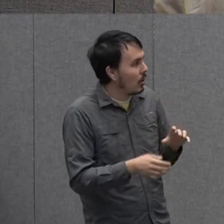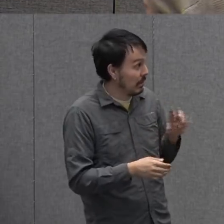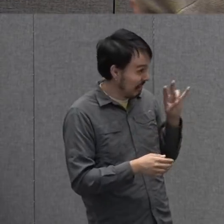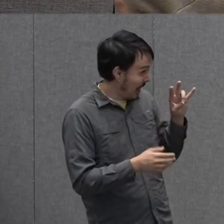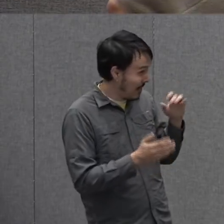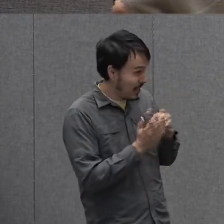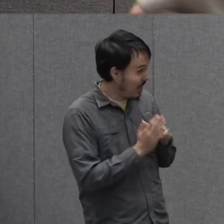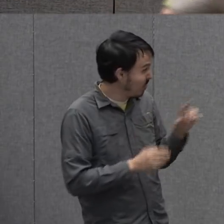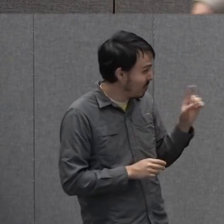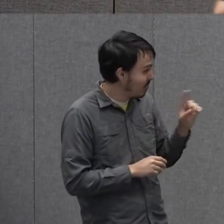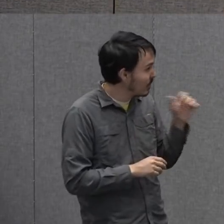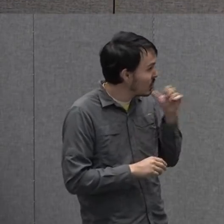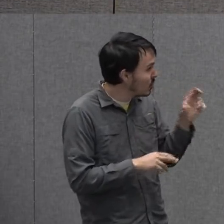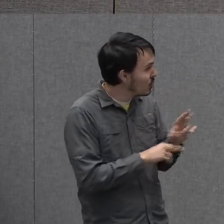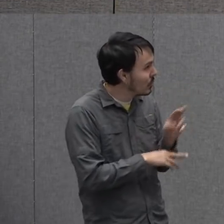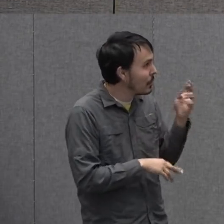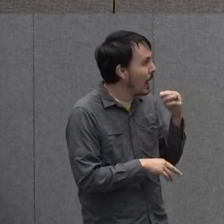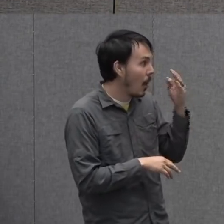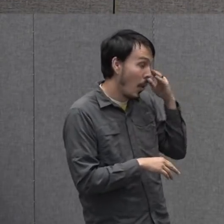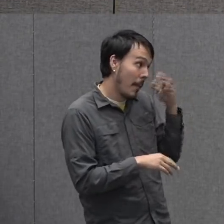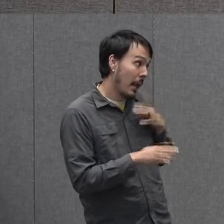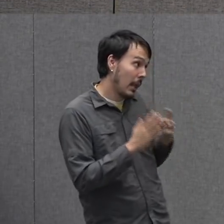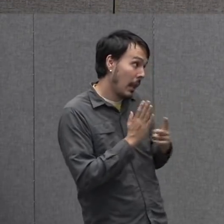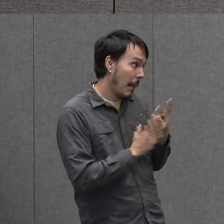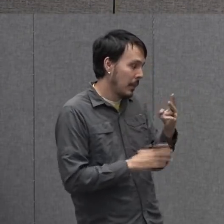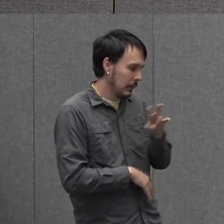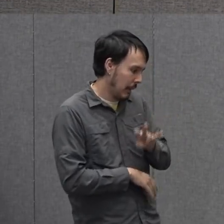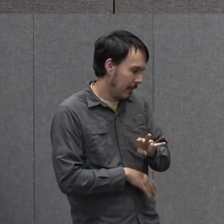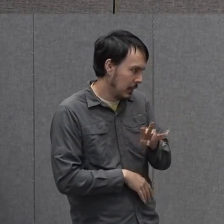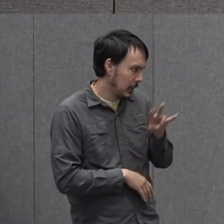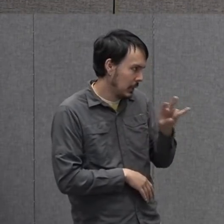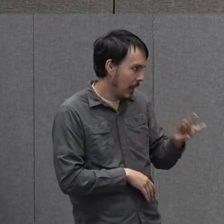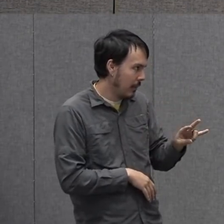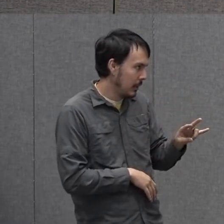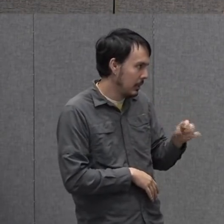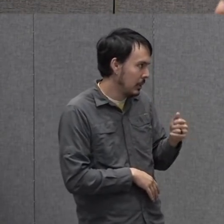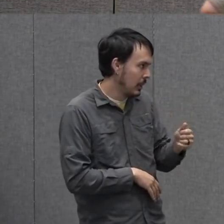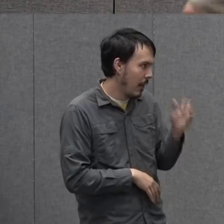'Cause I know my doubles and seven and seven is 14, right?